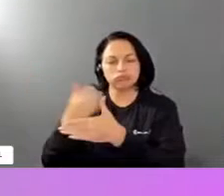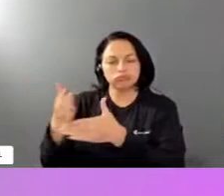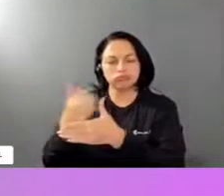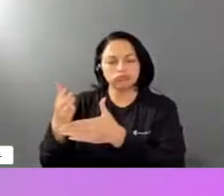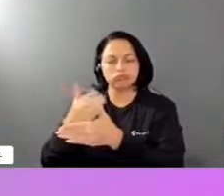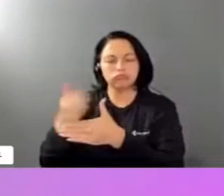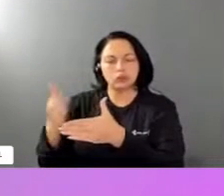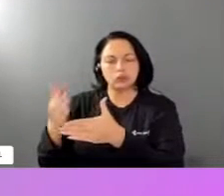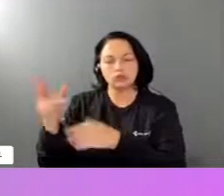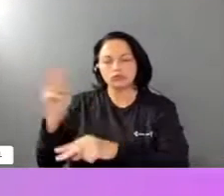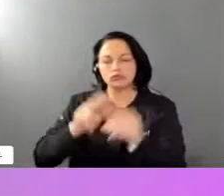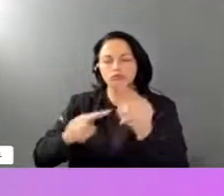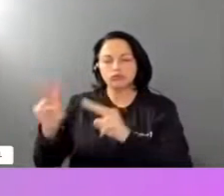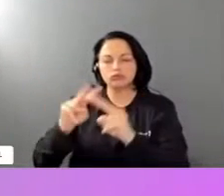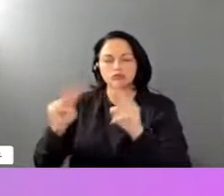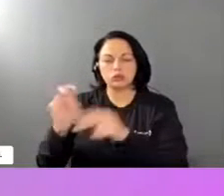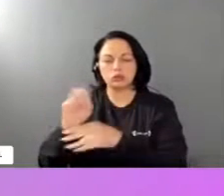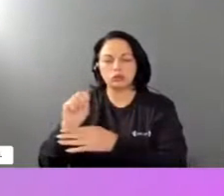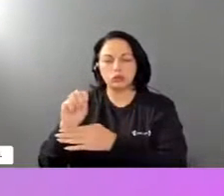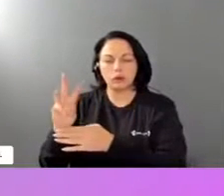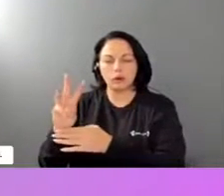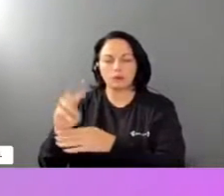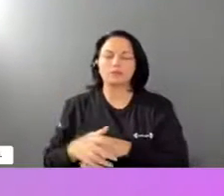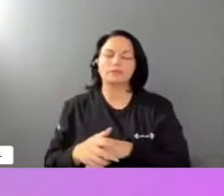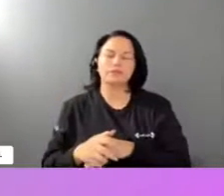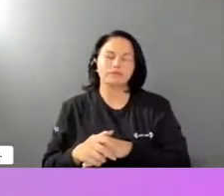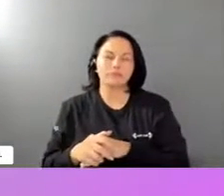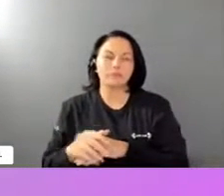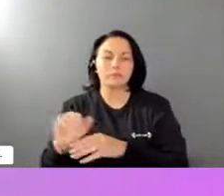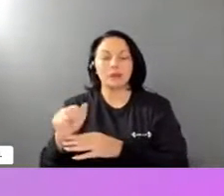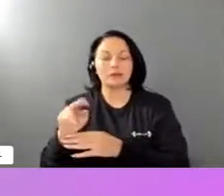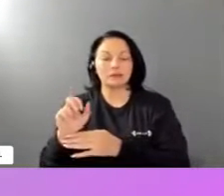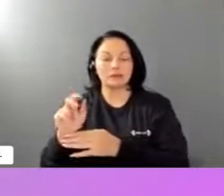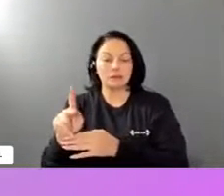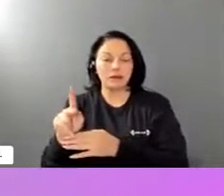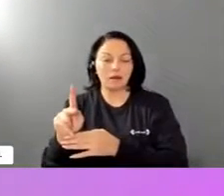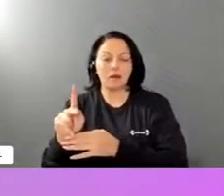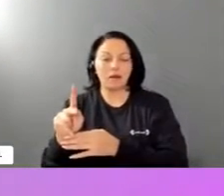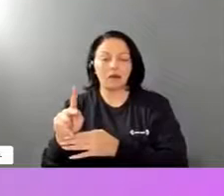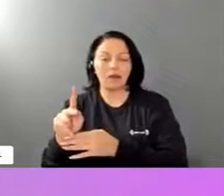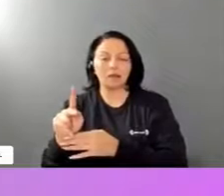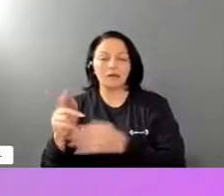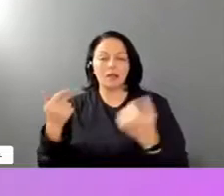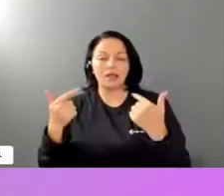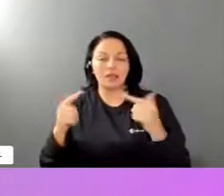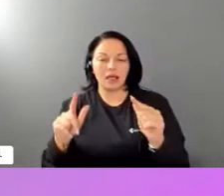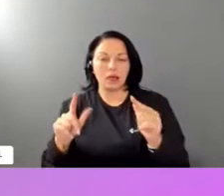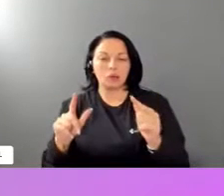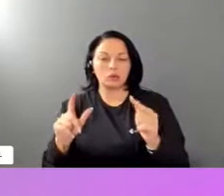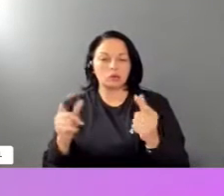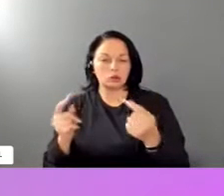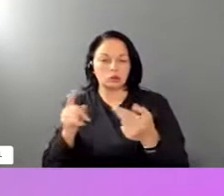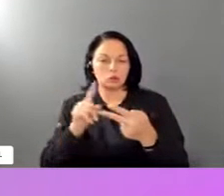framework called snap snark uses github actions and it also sends metrics to those tests about observability